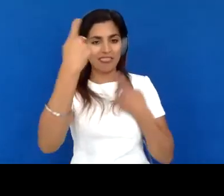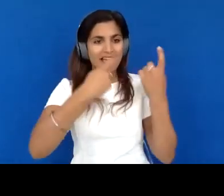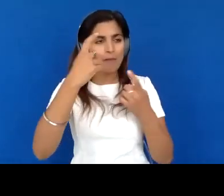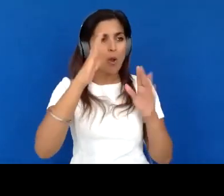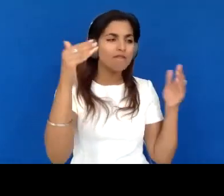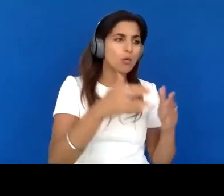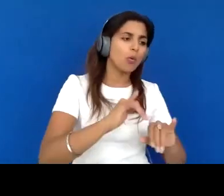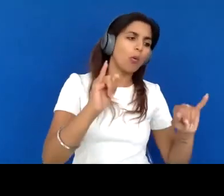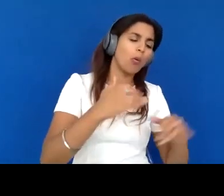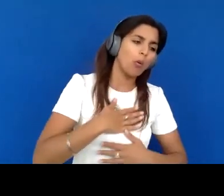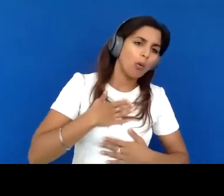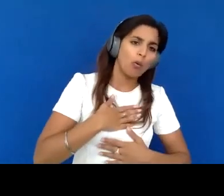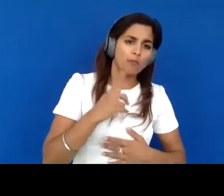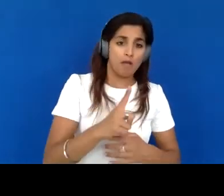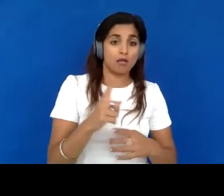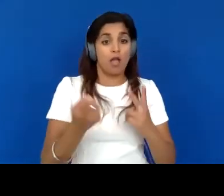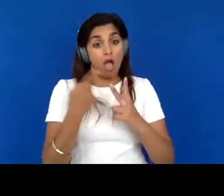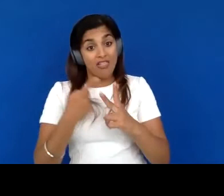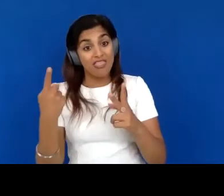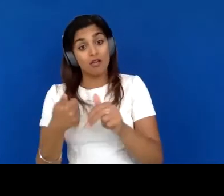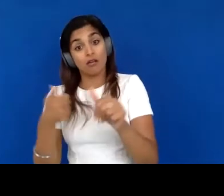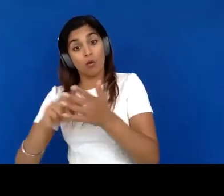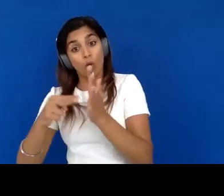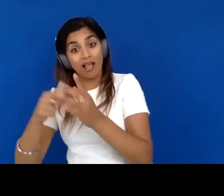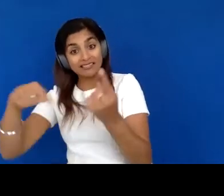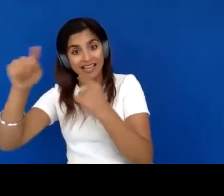clinic and chingaari trust which are built staffed and managed by a group of